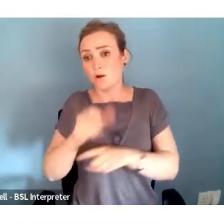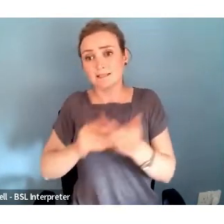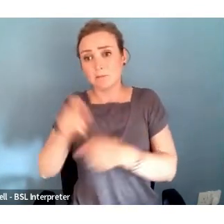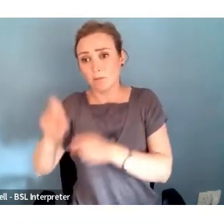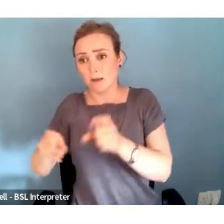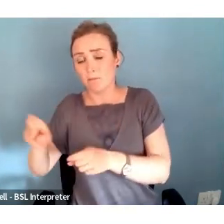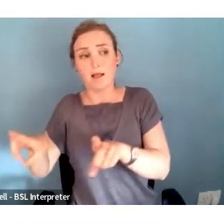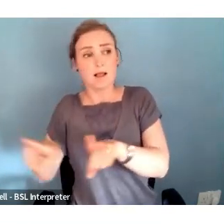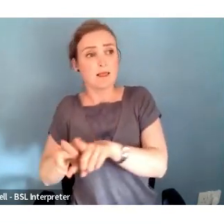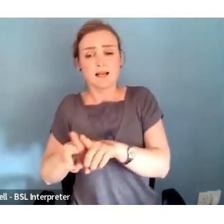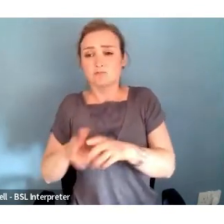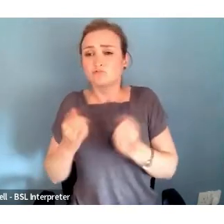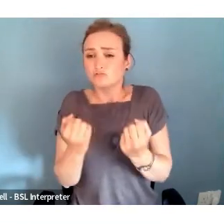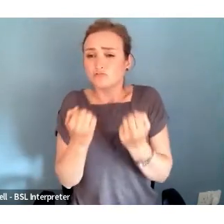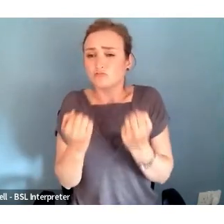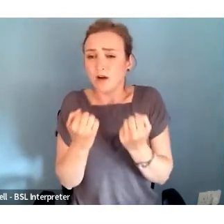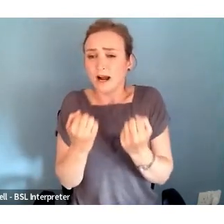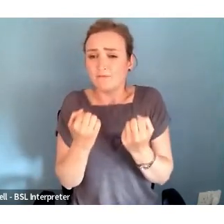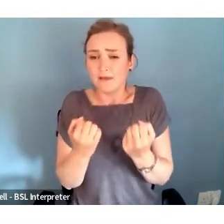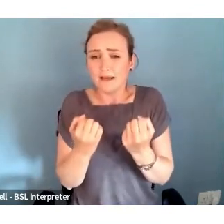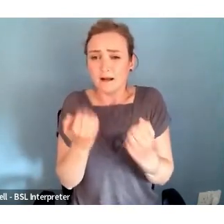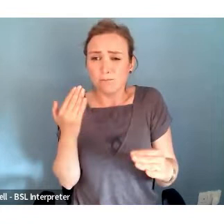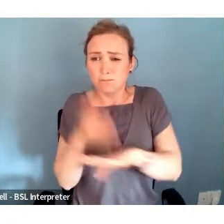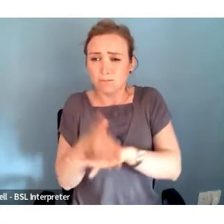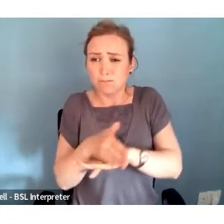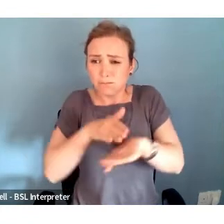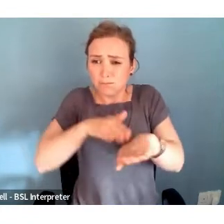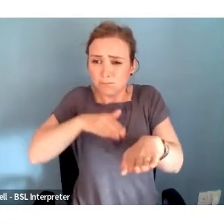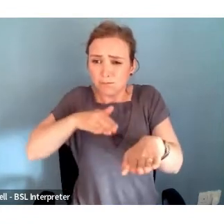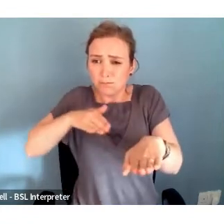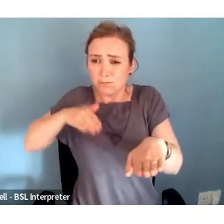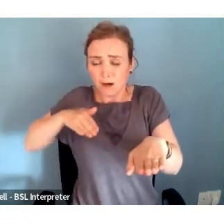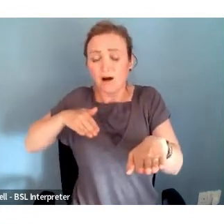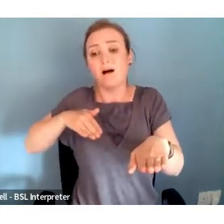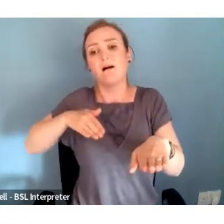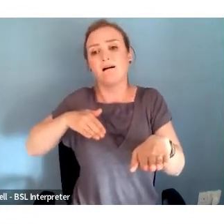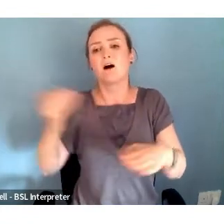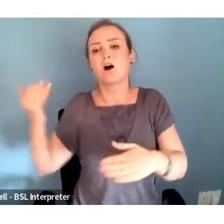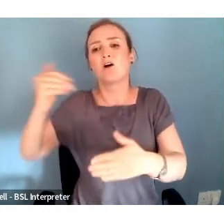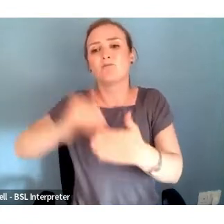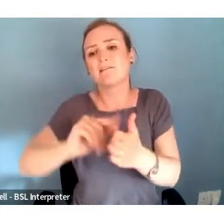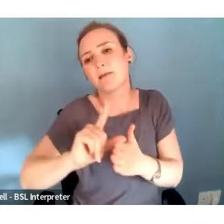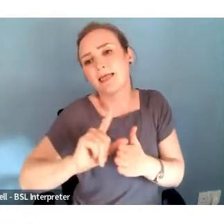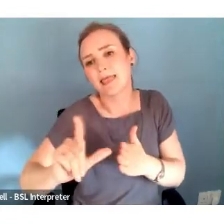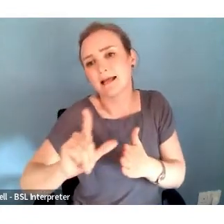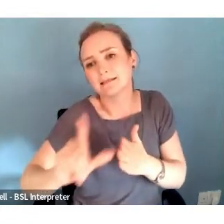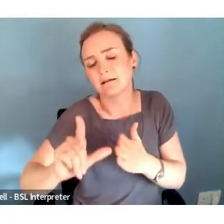, go come late or come in early and go home early or working